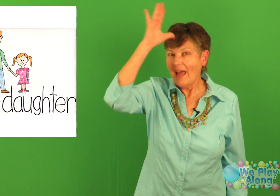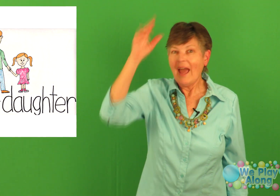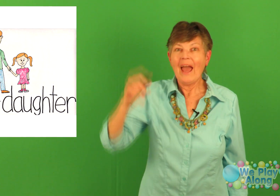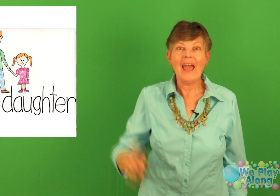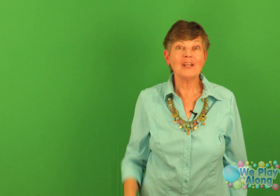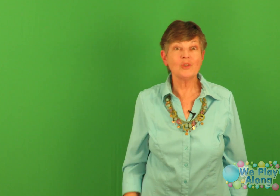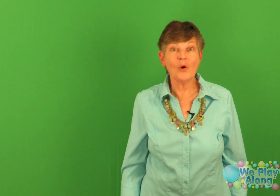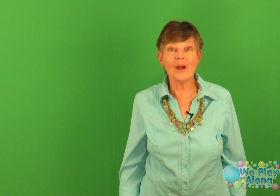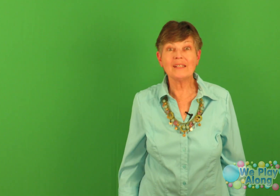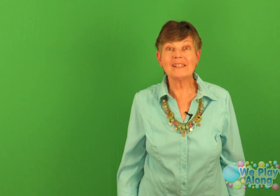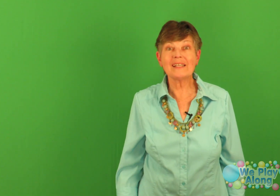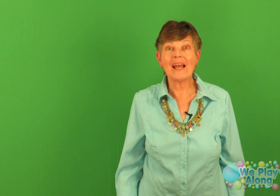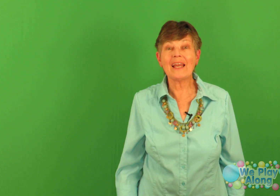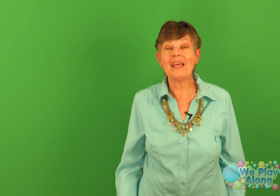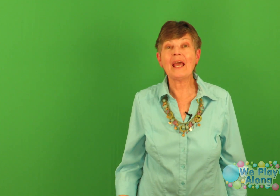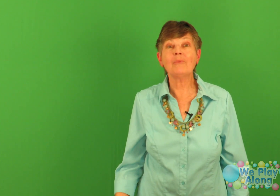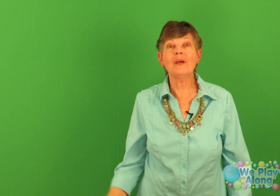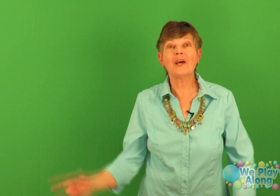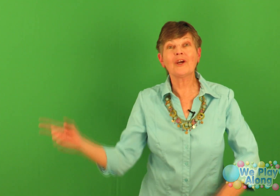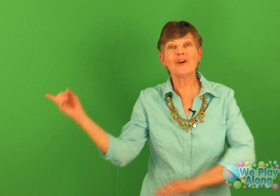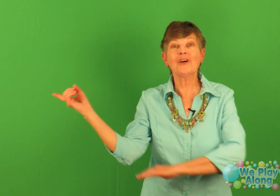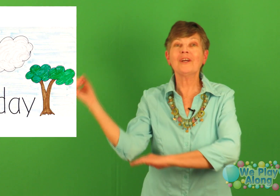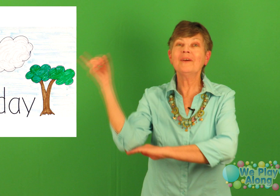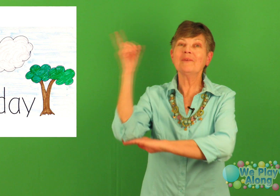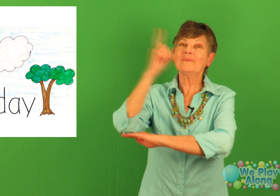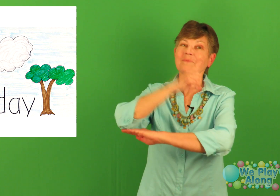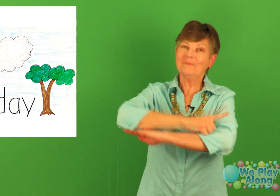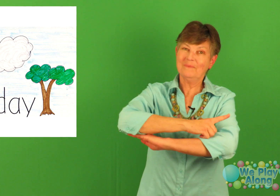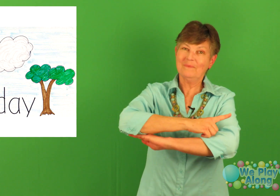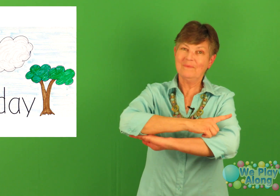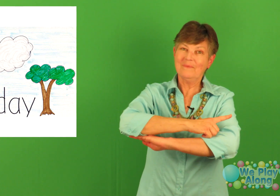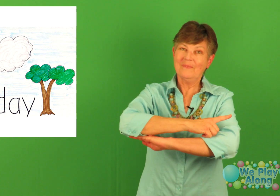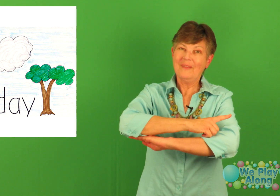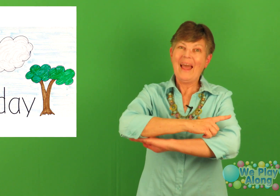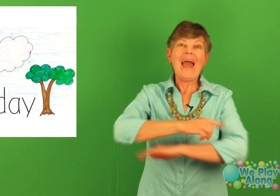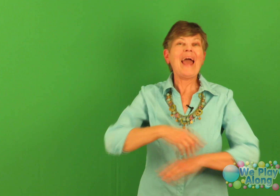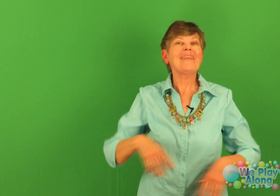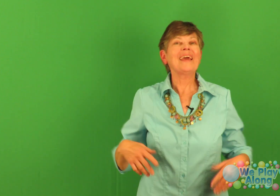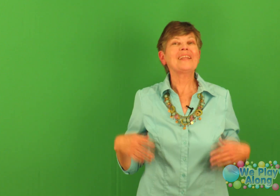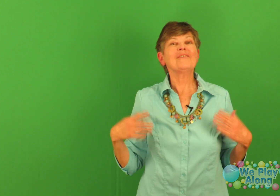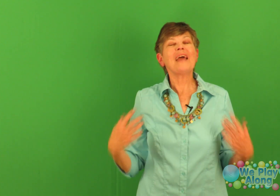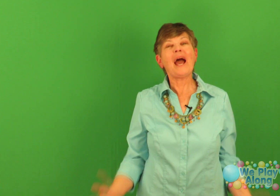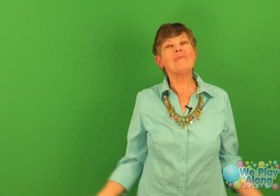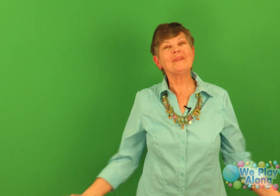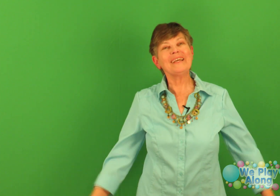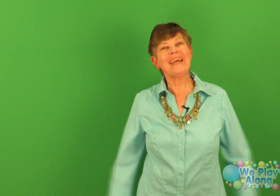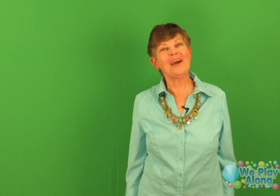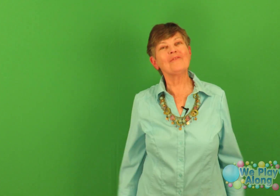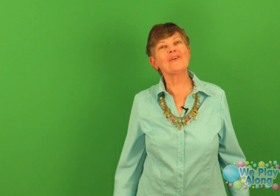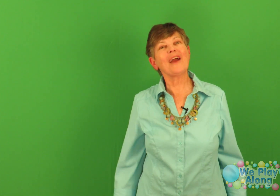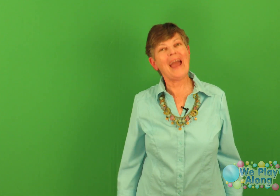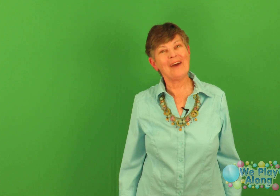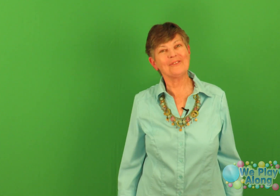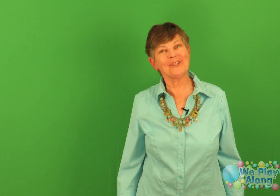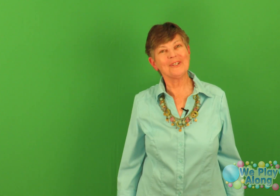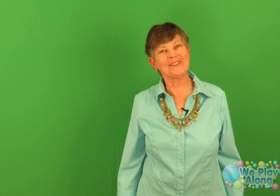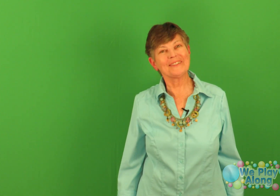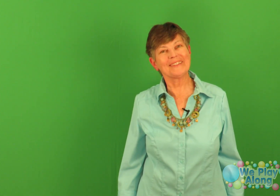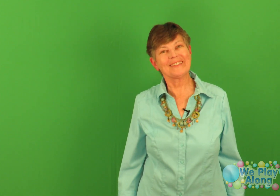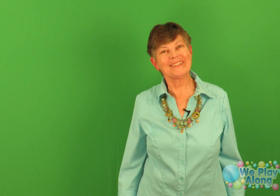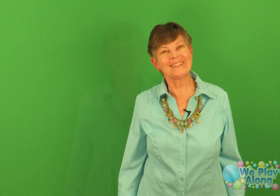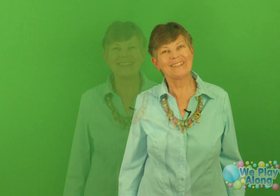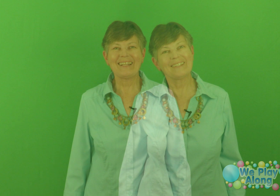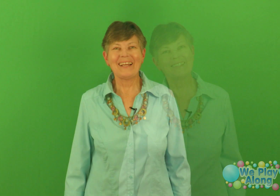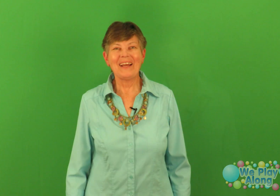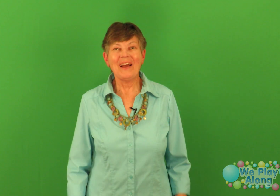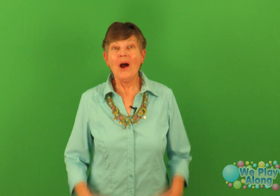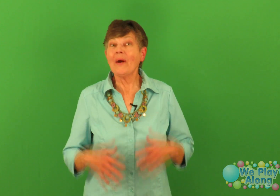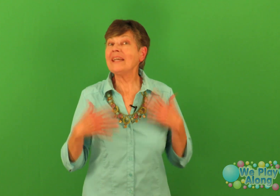and Dora decided it had been a good and they lived happily ever after okay so